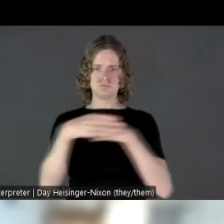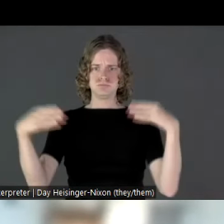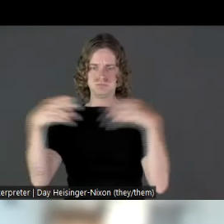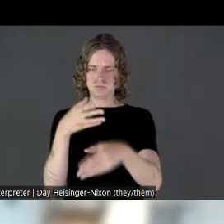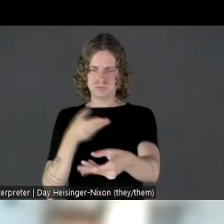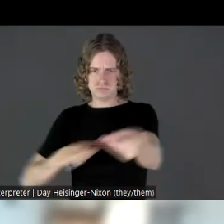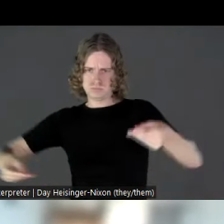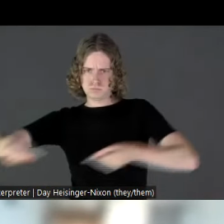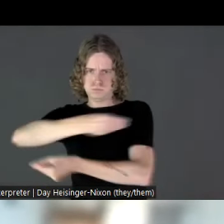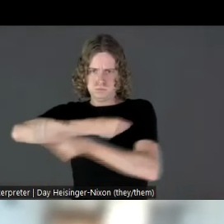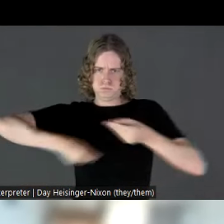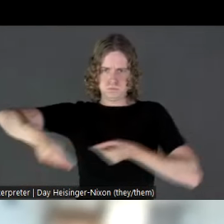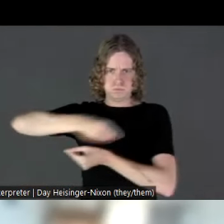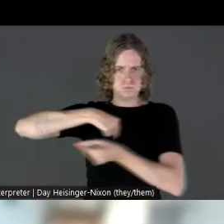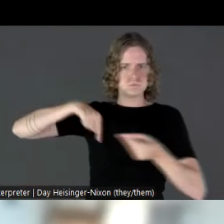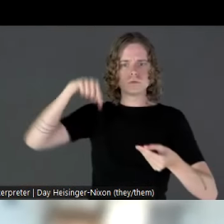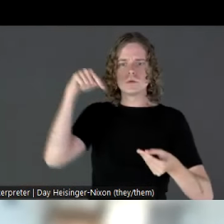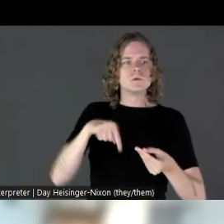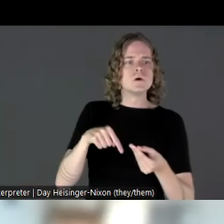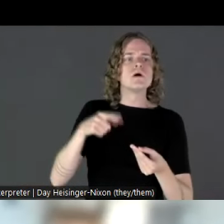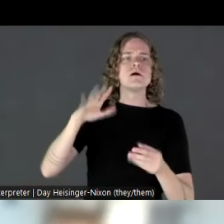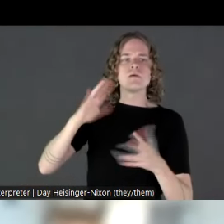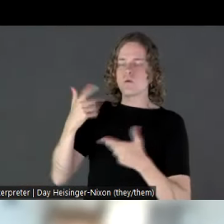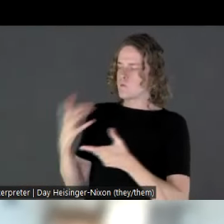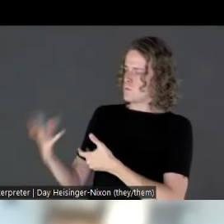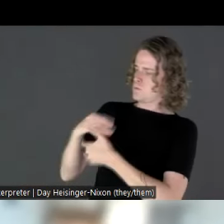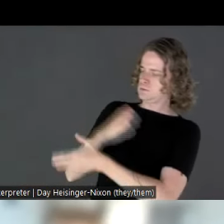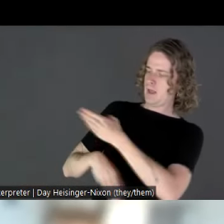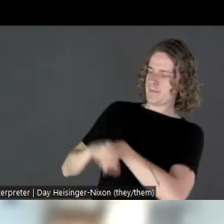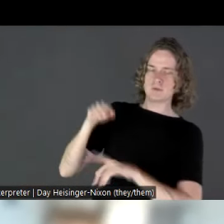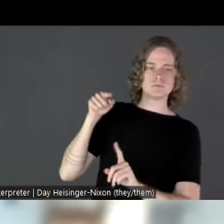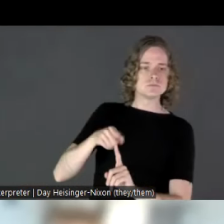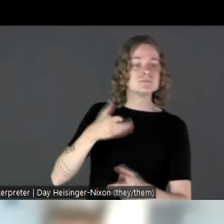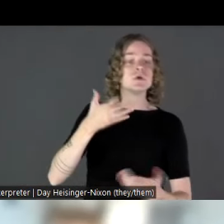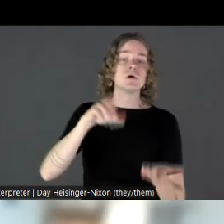It shows the purpose of the guide. It shows that this guide covers disability